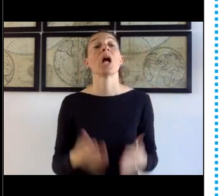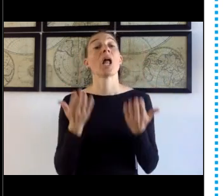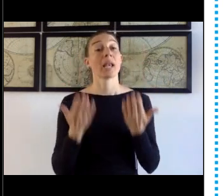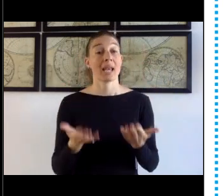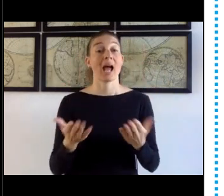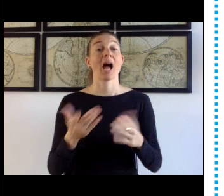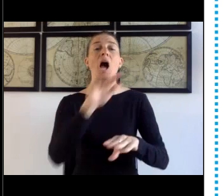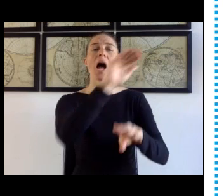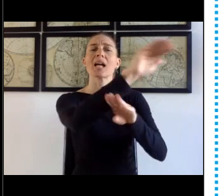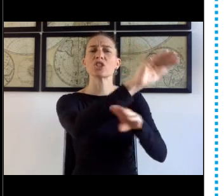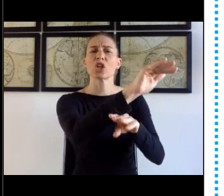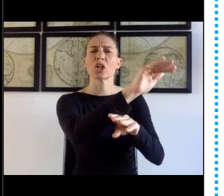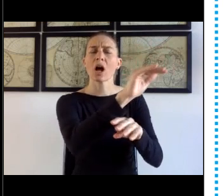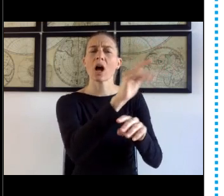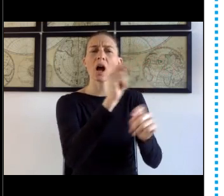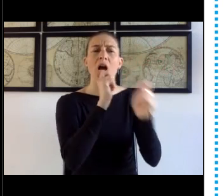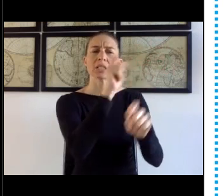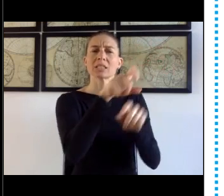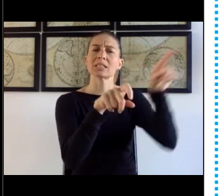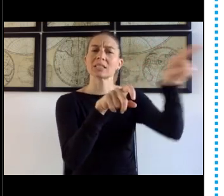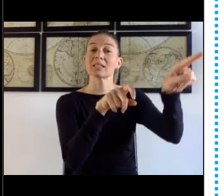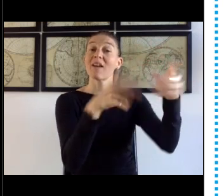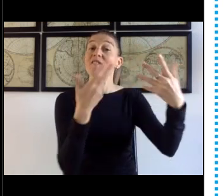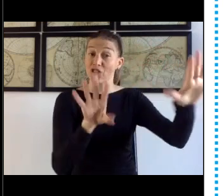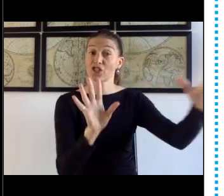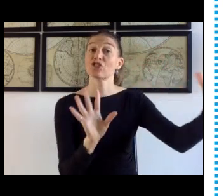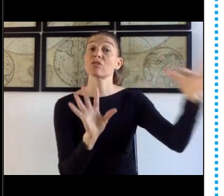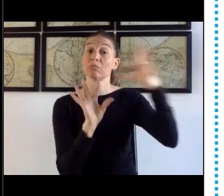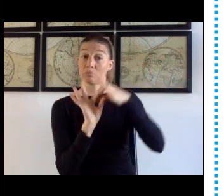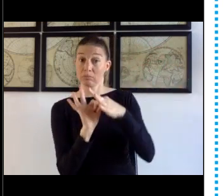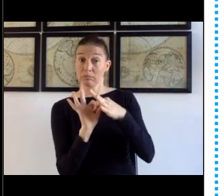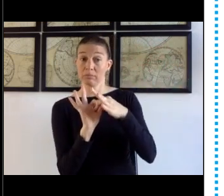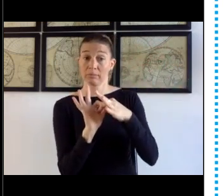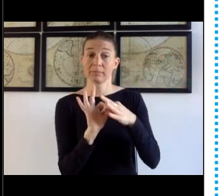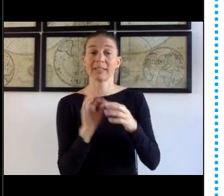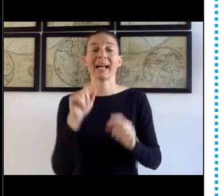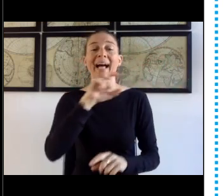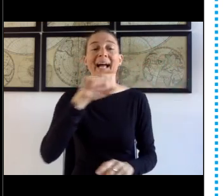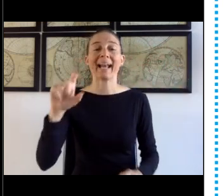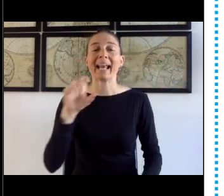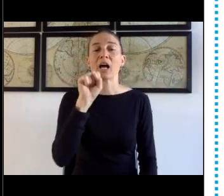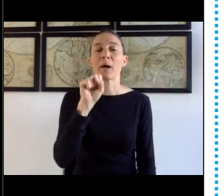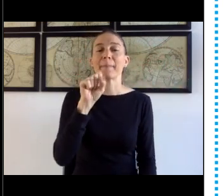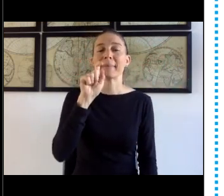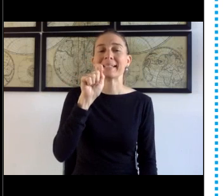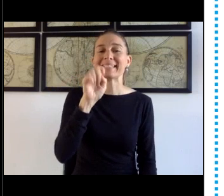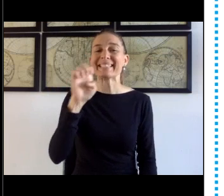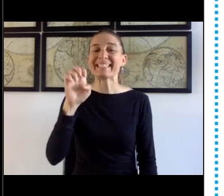which is tasked by the Commission to do the study which is Steer. They might get in touch with you separately.